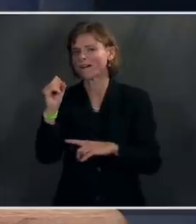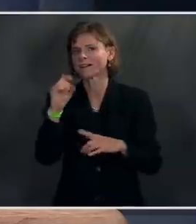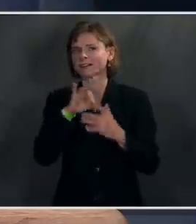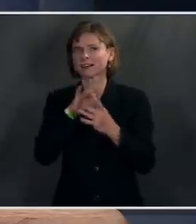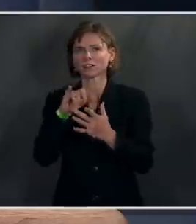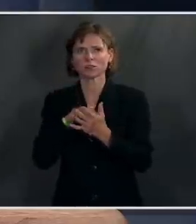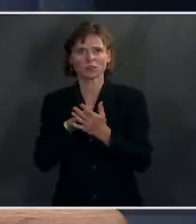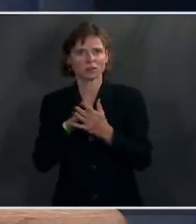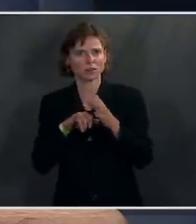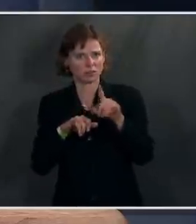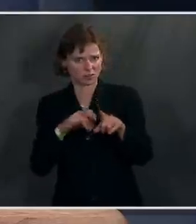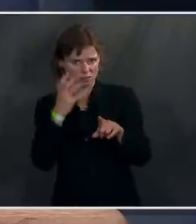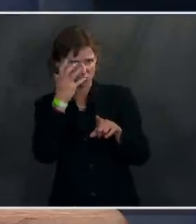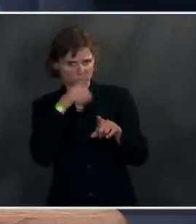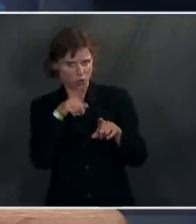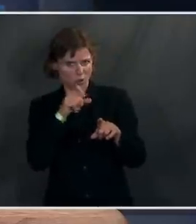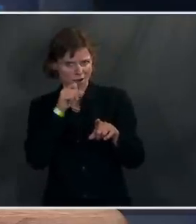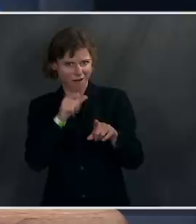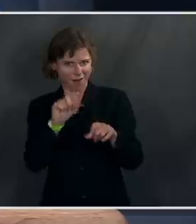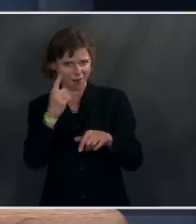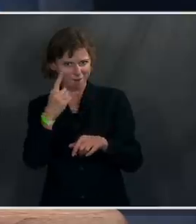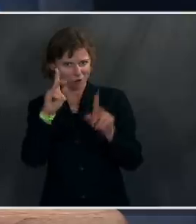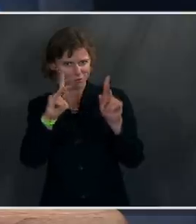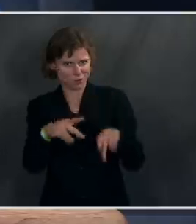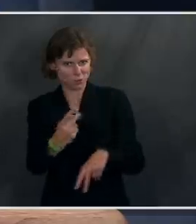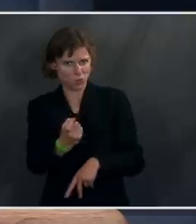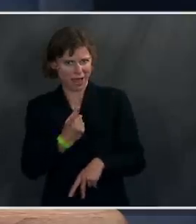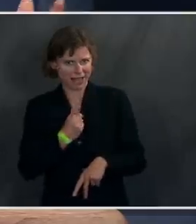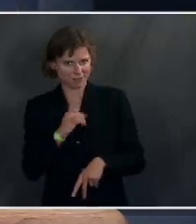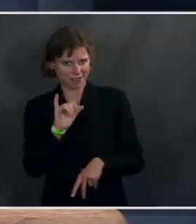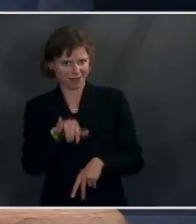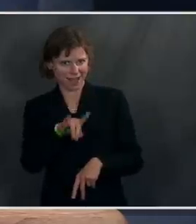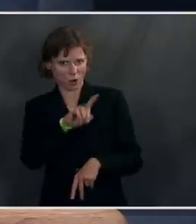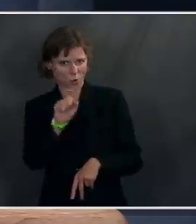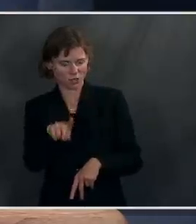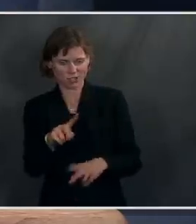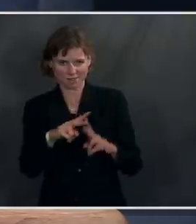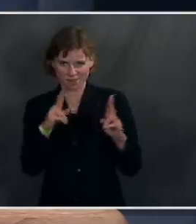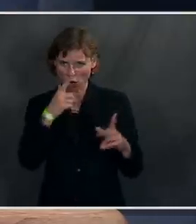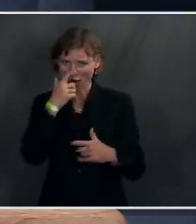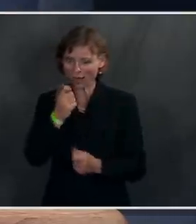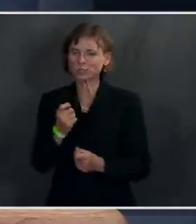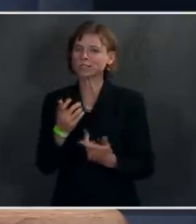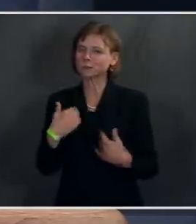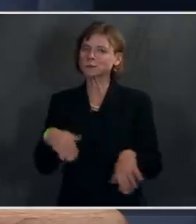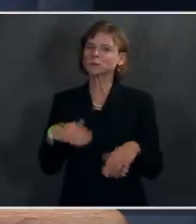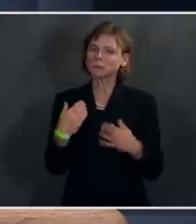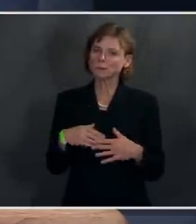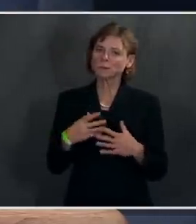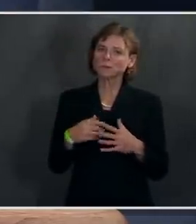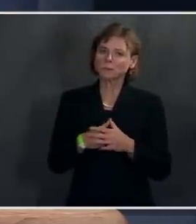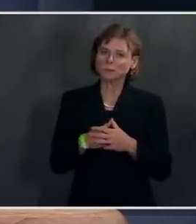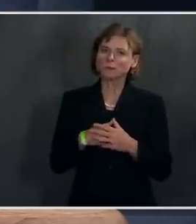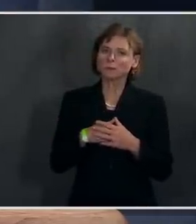Ms. Psaki: You're not the first person to ask this question. It's a very interesting one or newsworthy one, I guess I should say. I have not had a chance to talk to our team